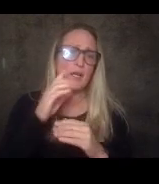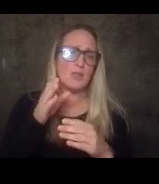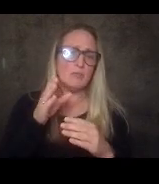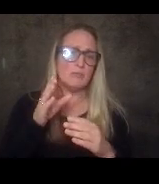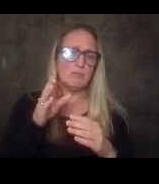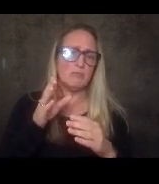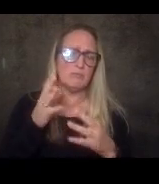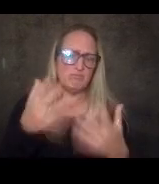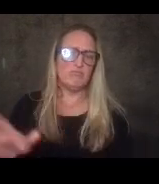Windows Ten portion.